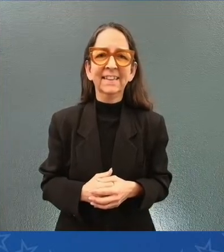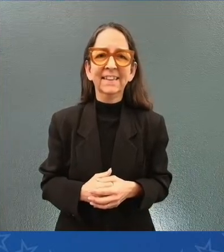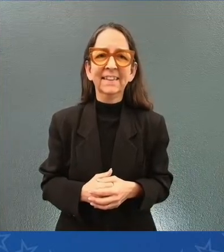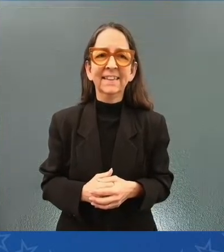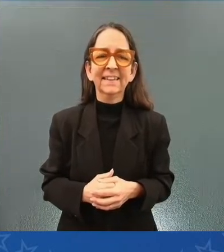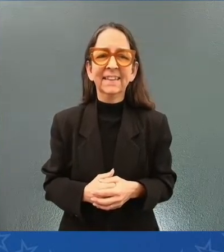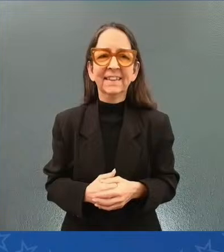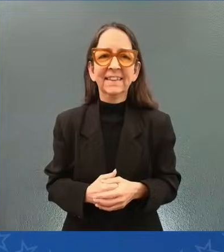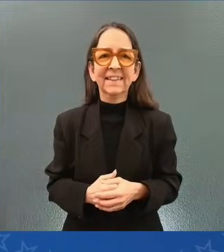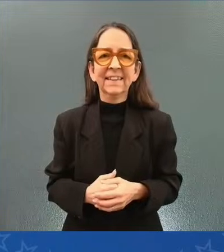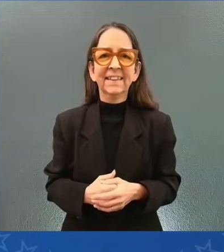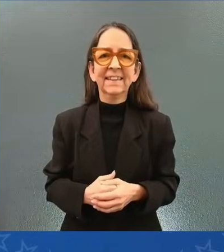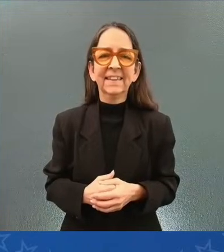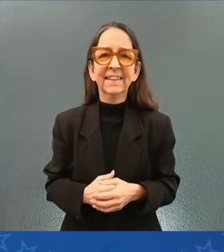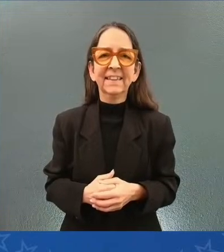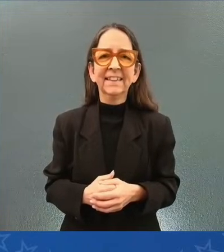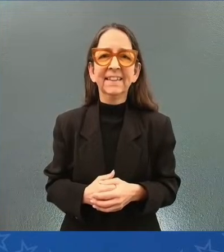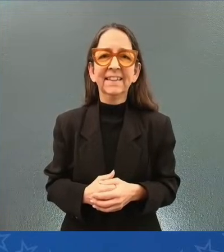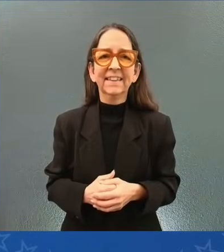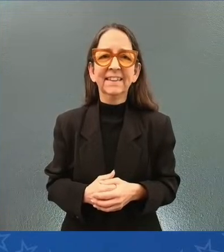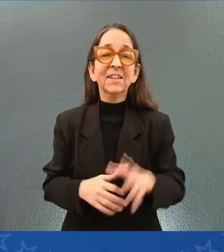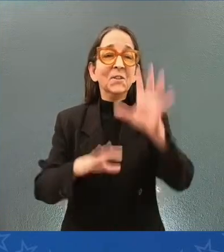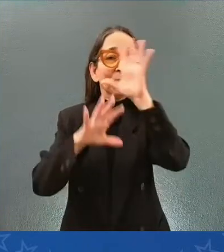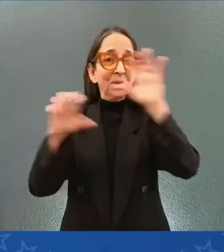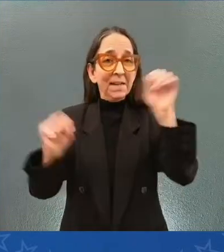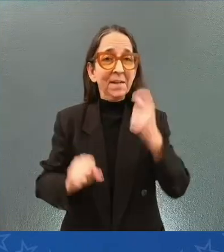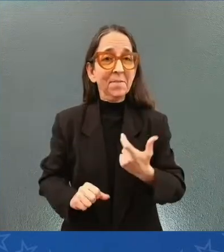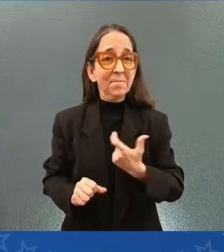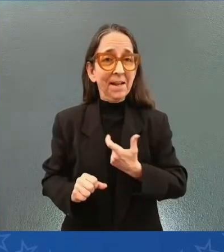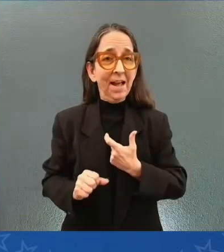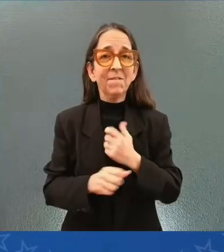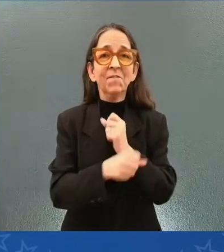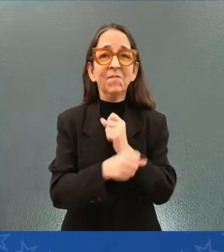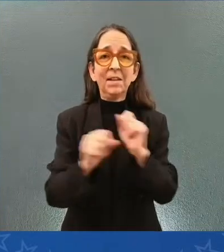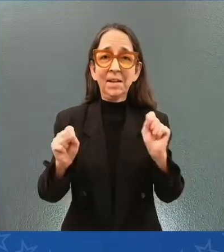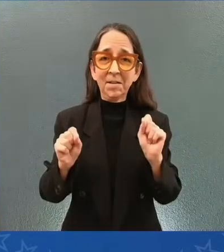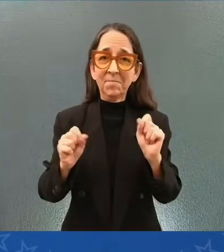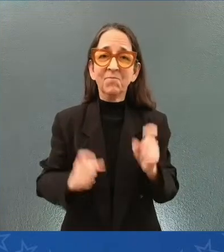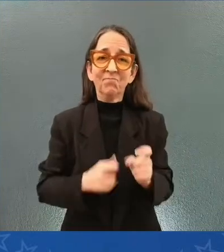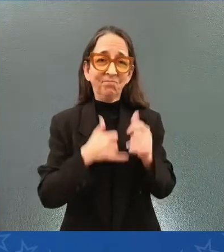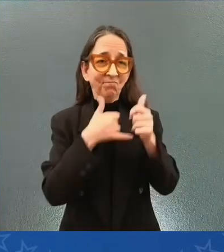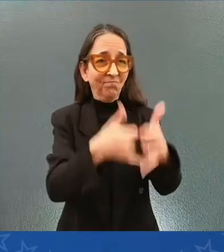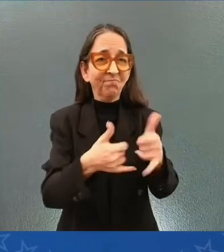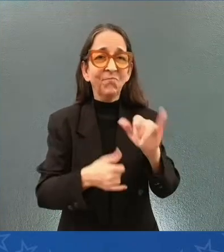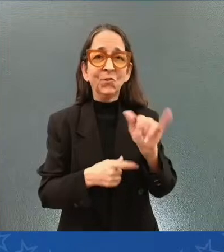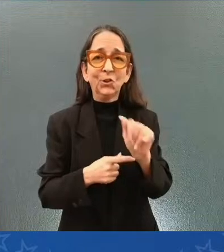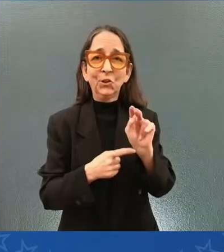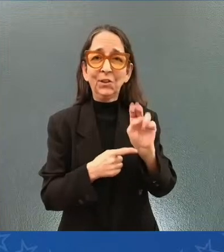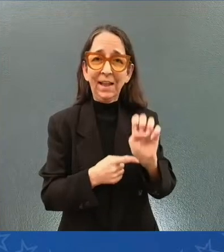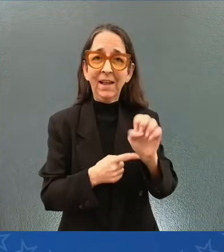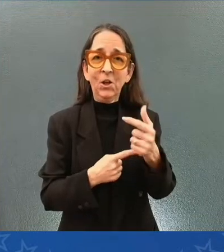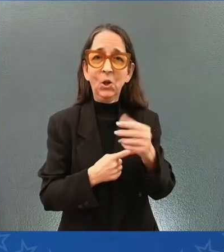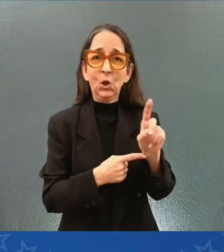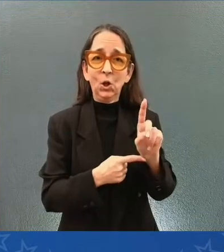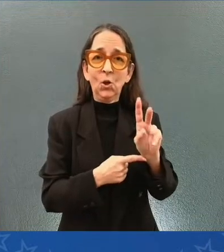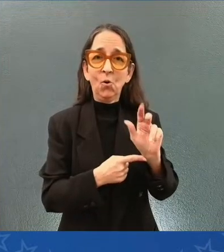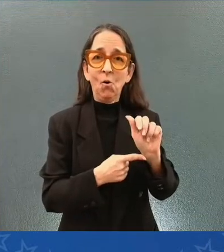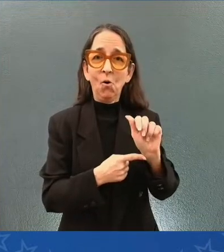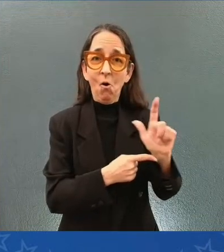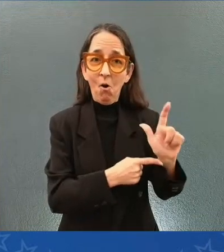The Presidential Medal of Freedom is awarded to Jane Goodall. From war-torn England to the jungles of Tanzania, Dr. Jane Goodall's,